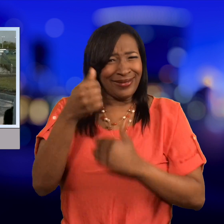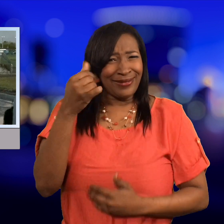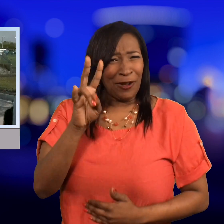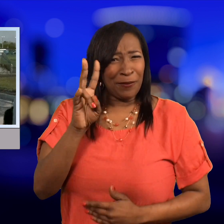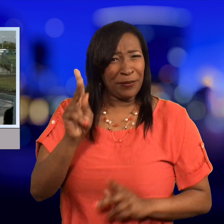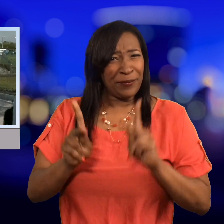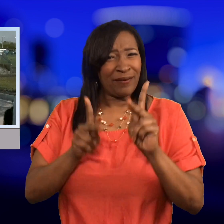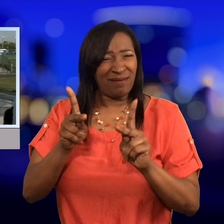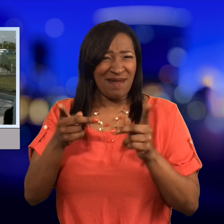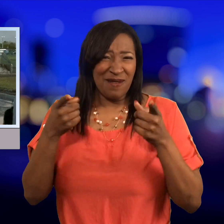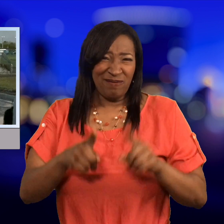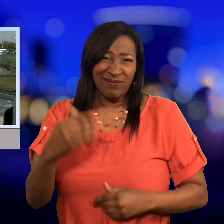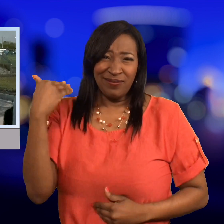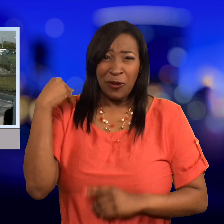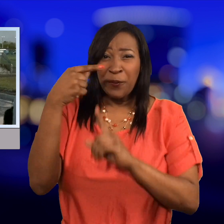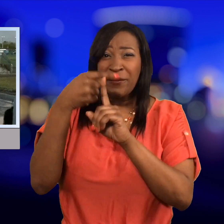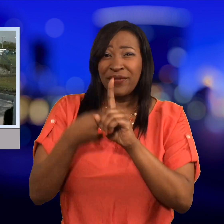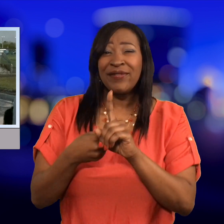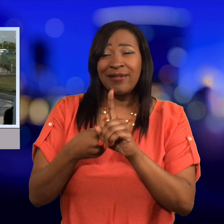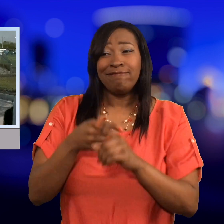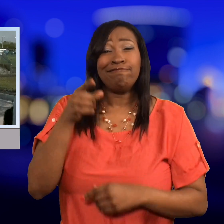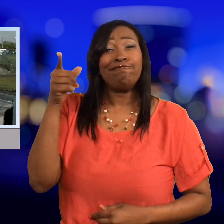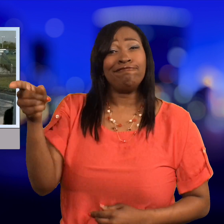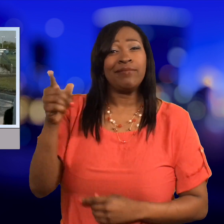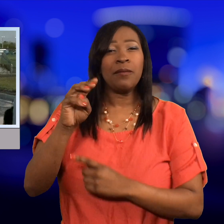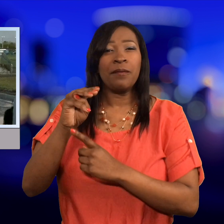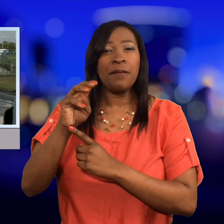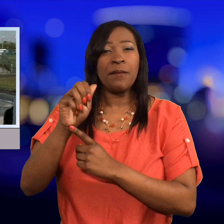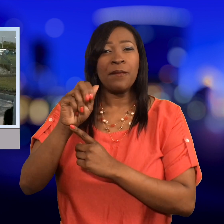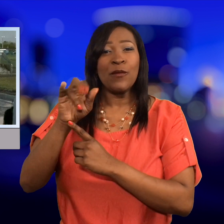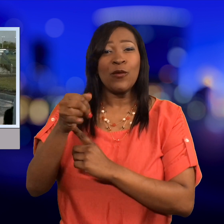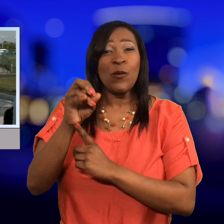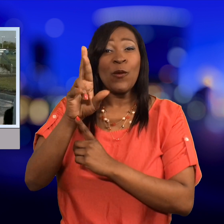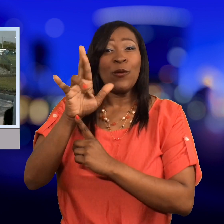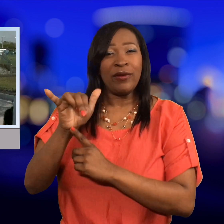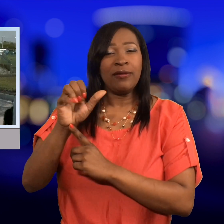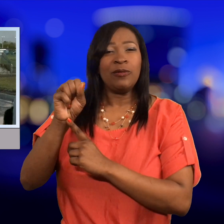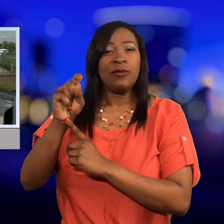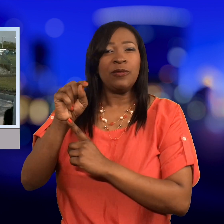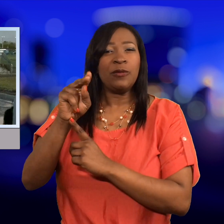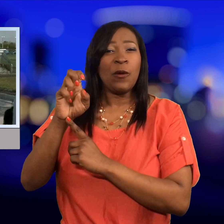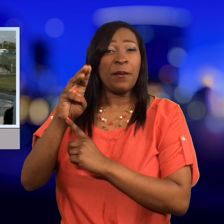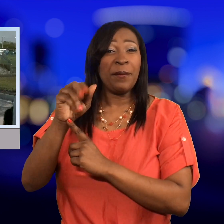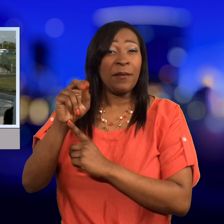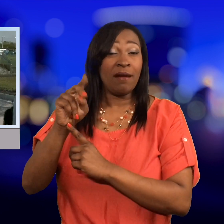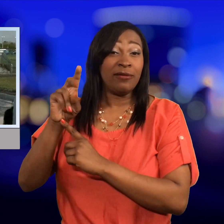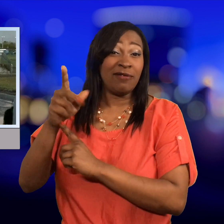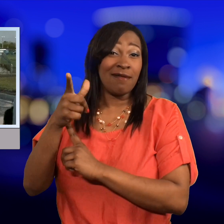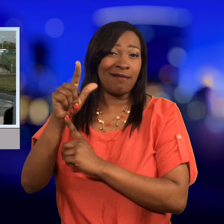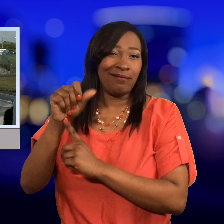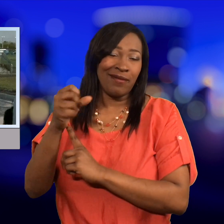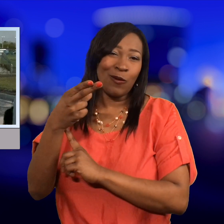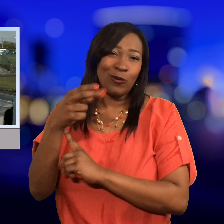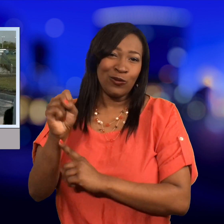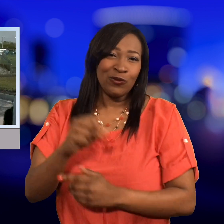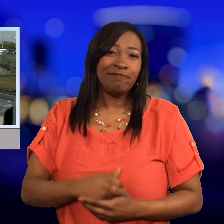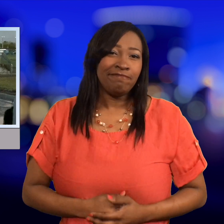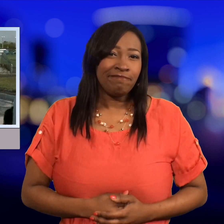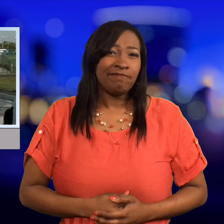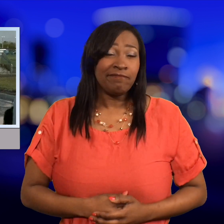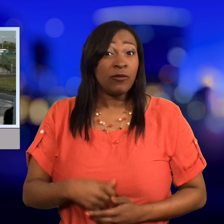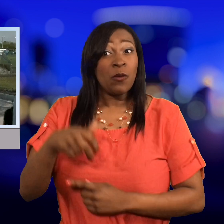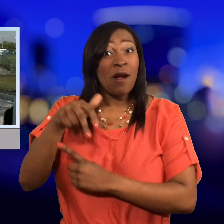the 17 people killed at Marjory Stoneman Douglas high school last month.